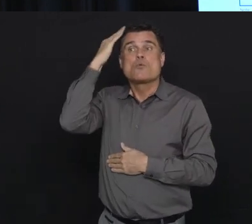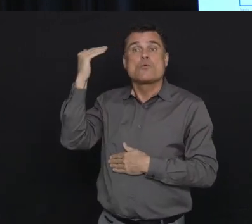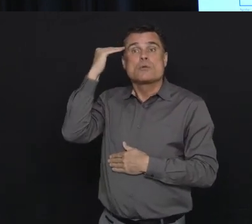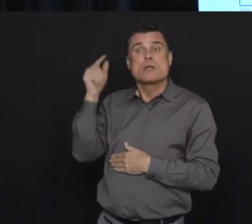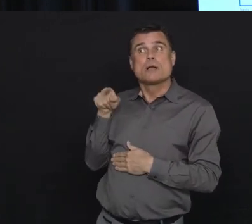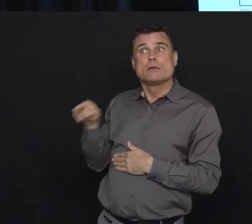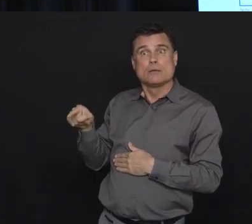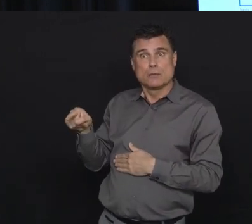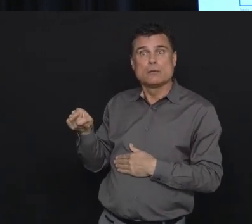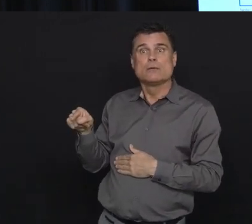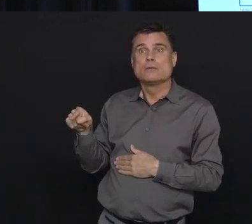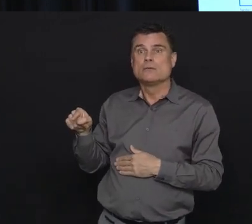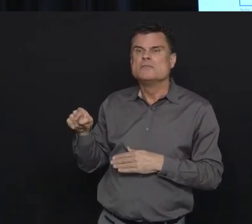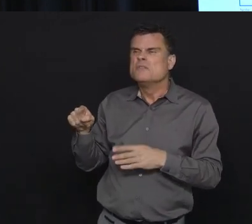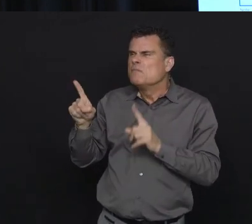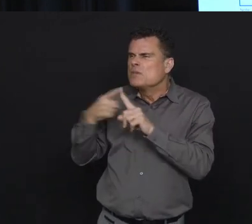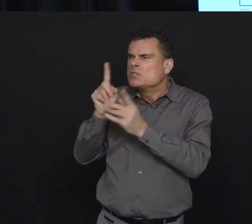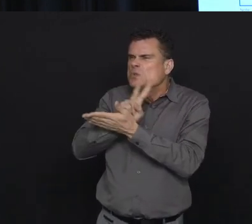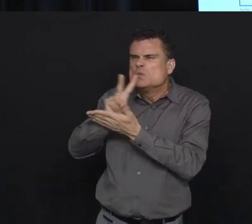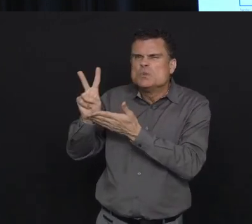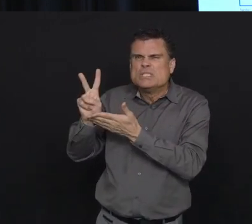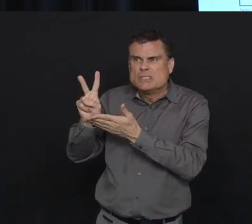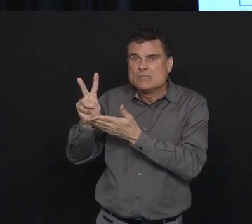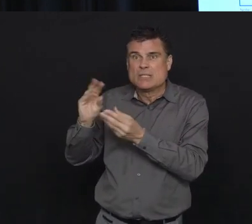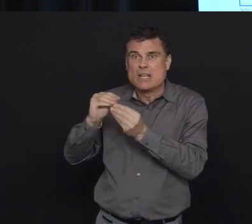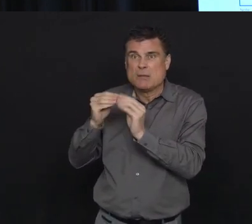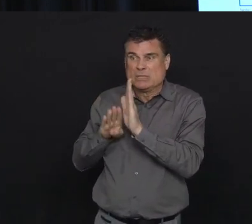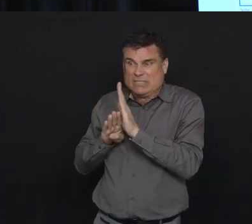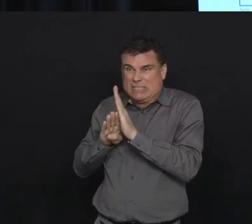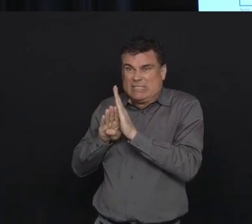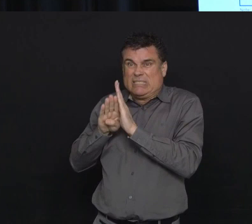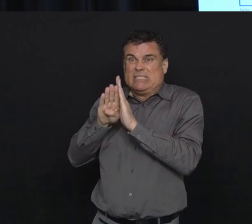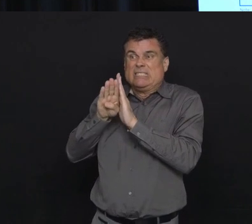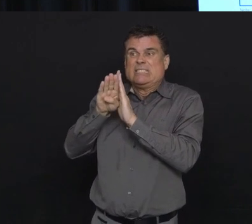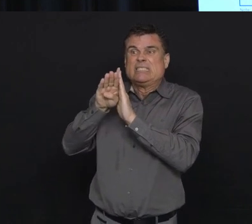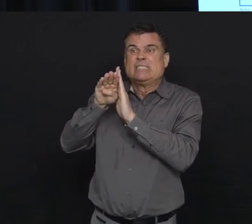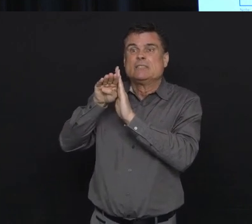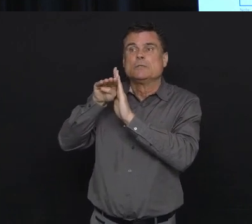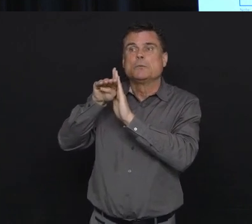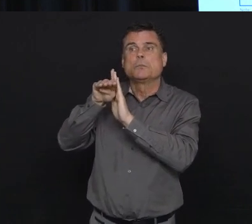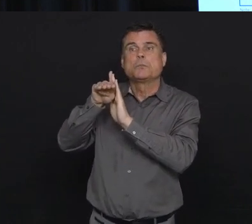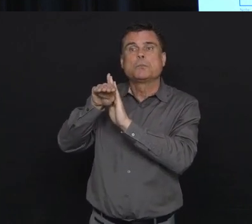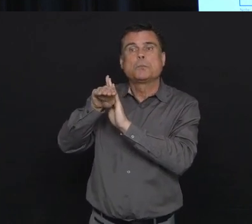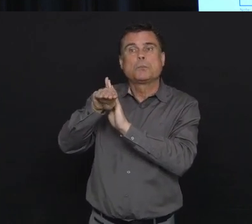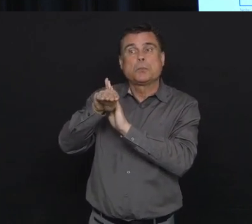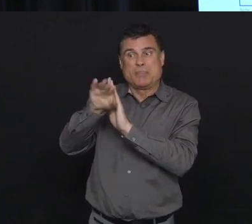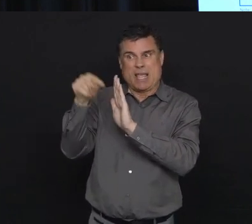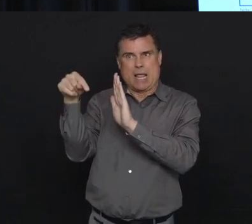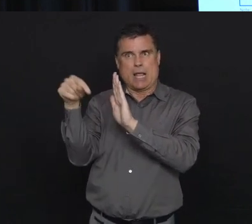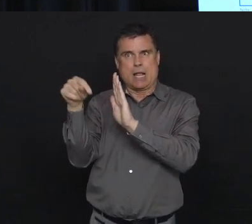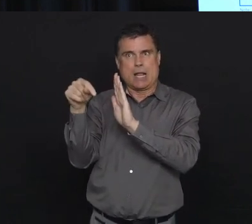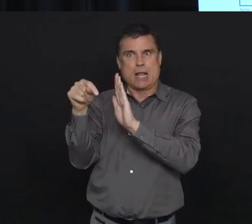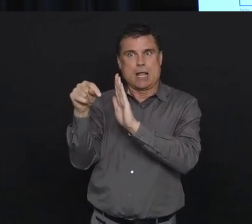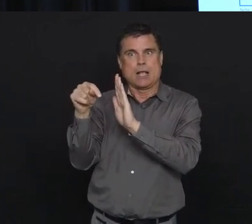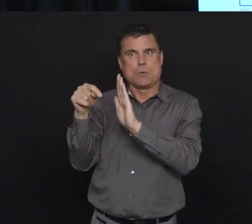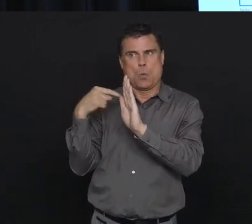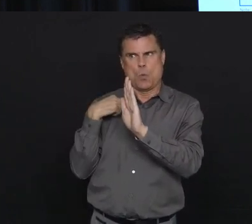weeks and then flattened out. That's what we need to, when we talk about flattening the curve, or